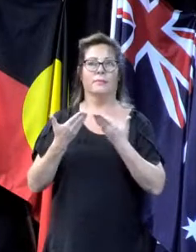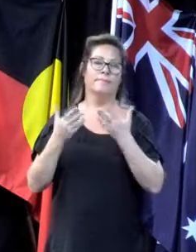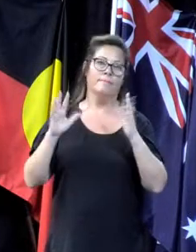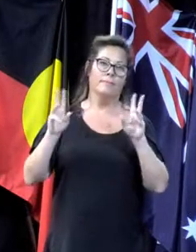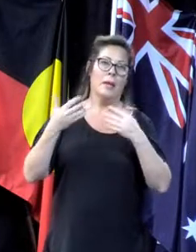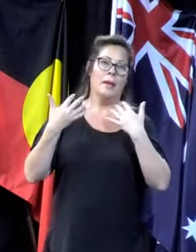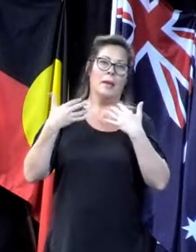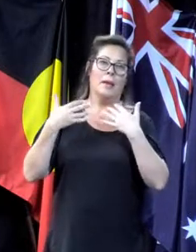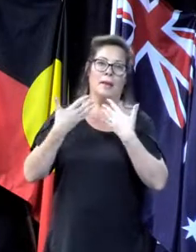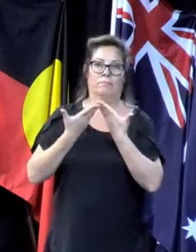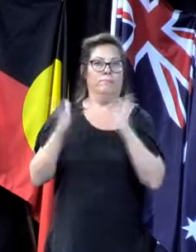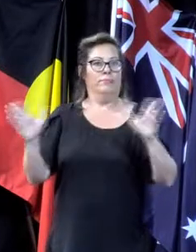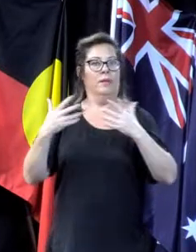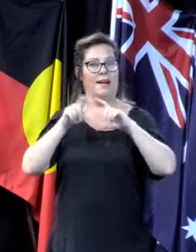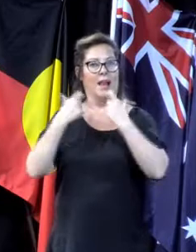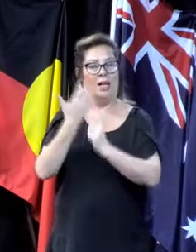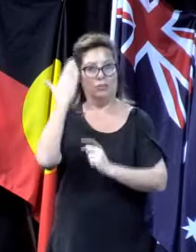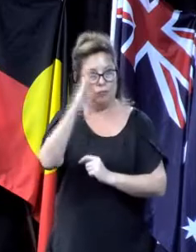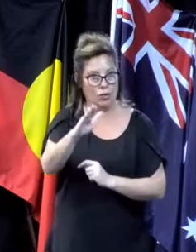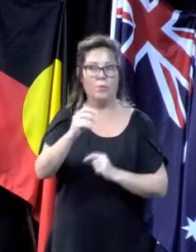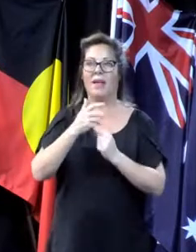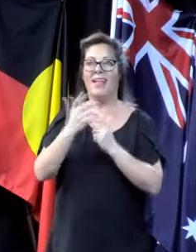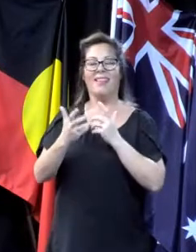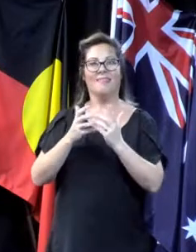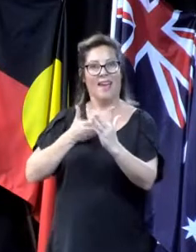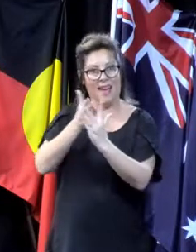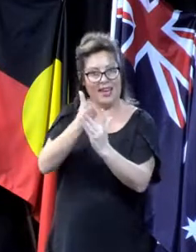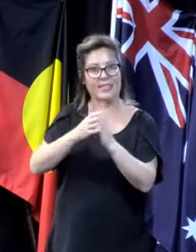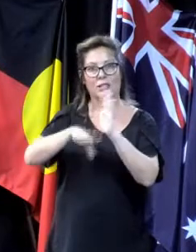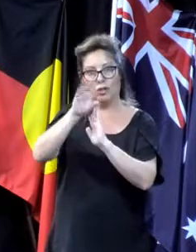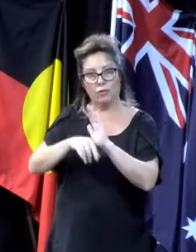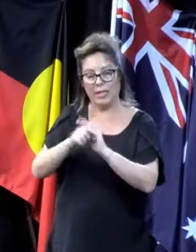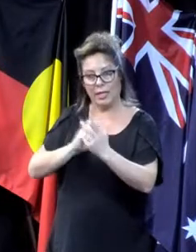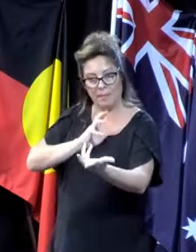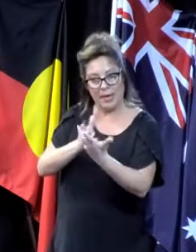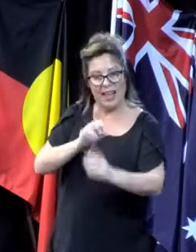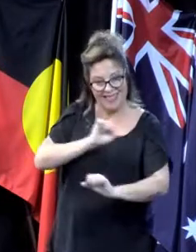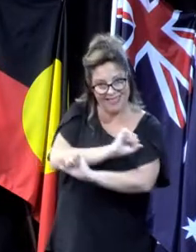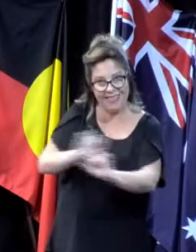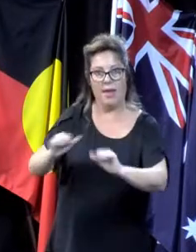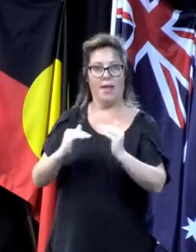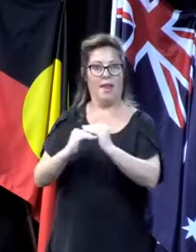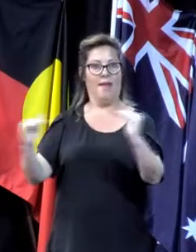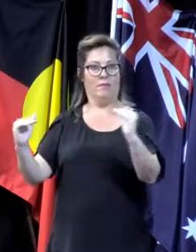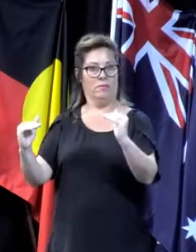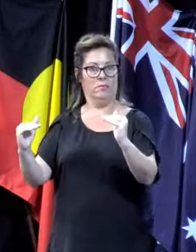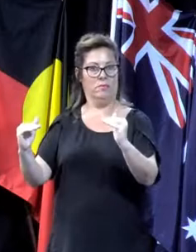Every one of those student access curriculum at their level. Every one of those students receive the support they require